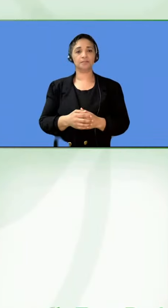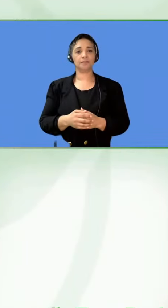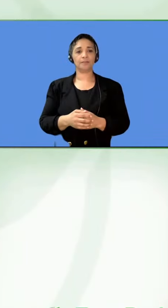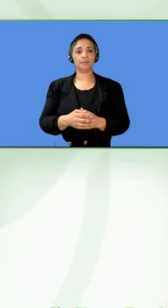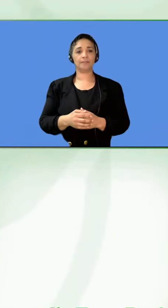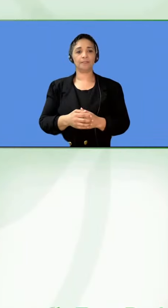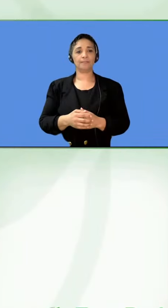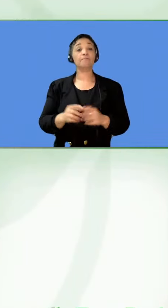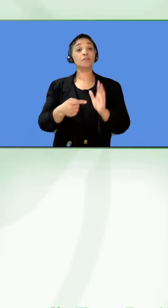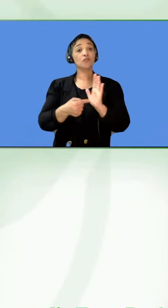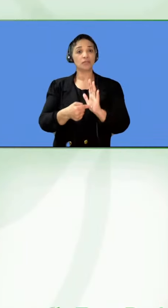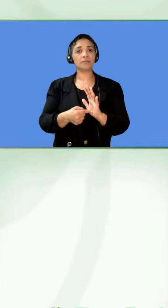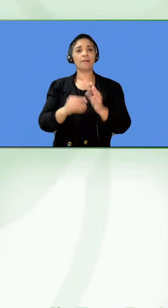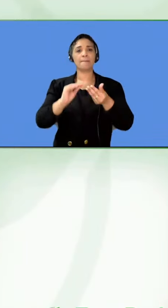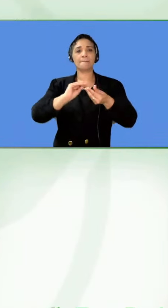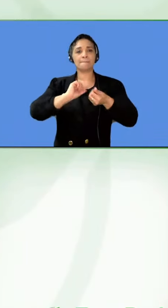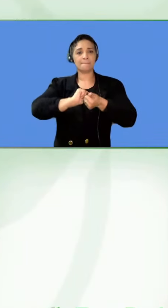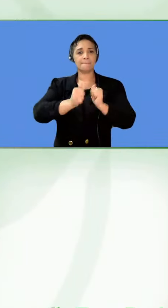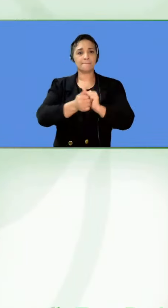mathematic formula.